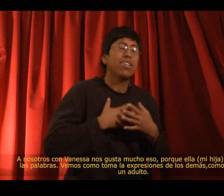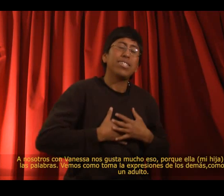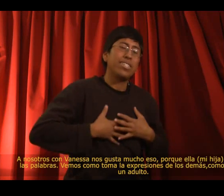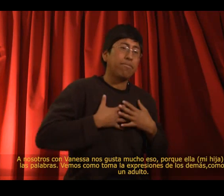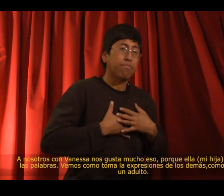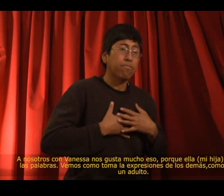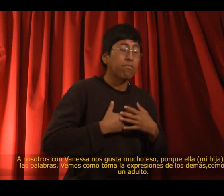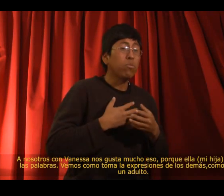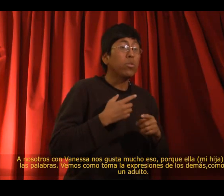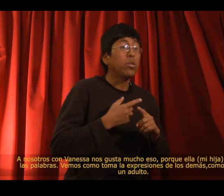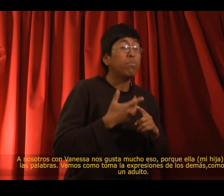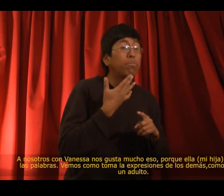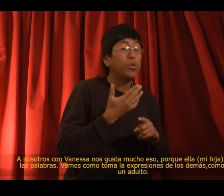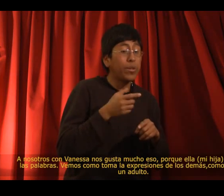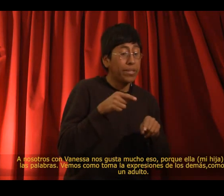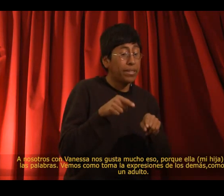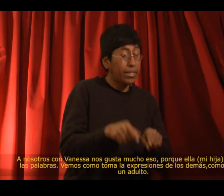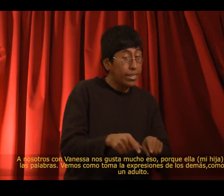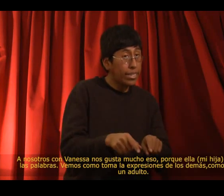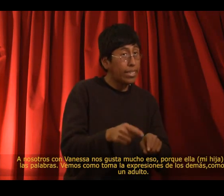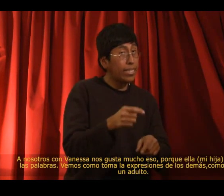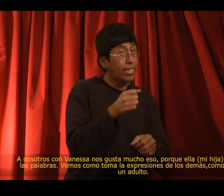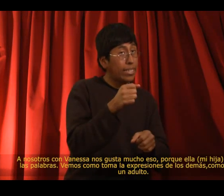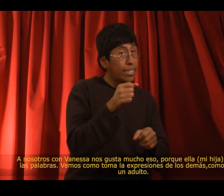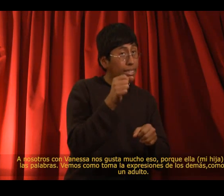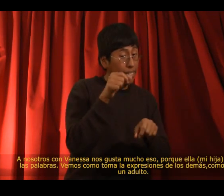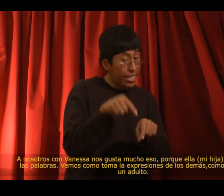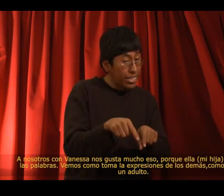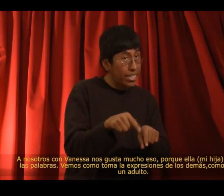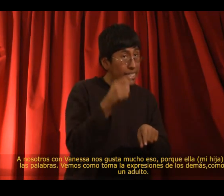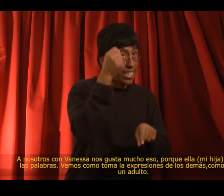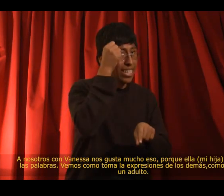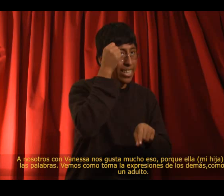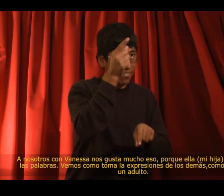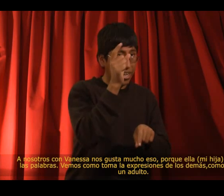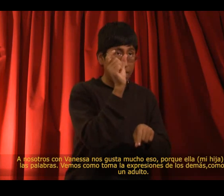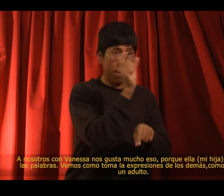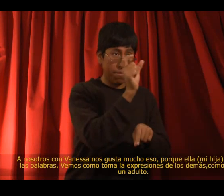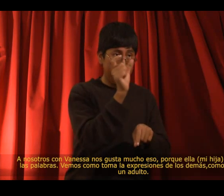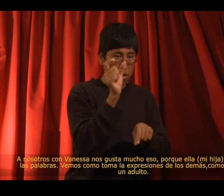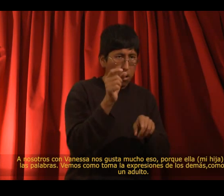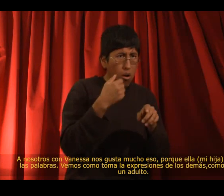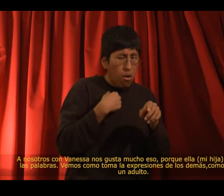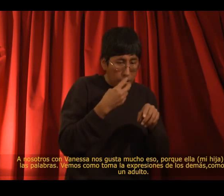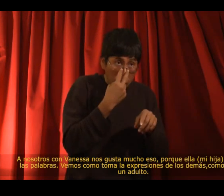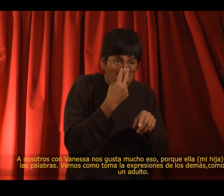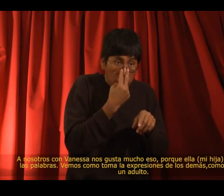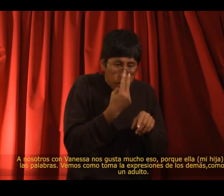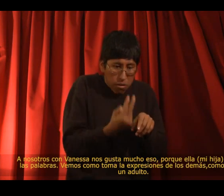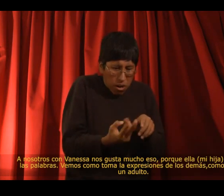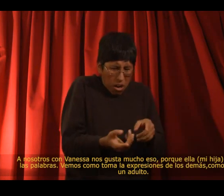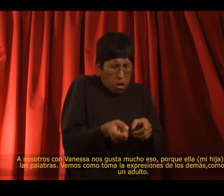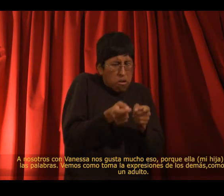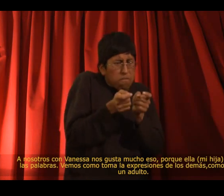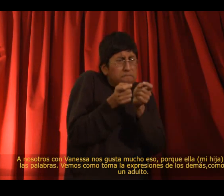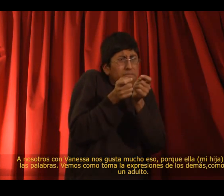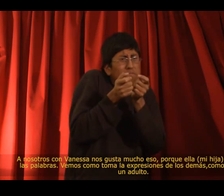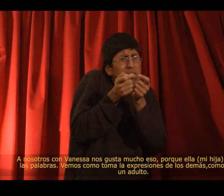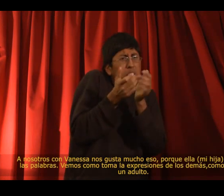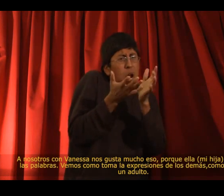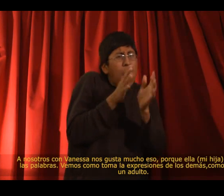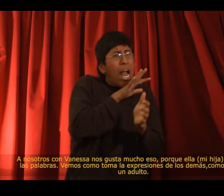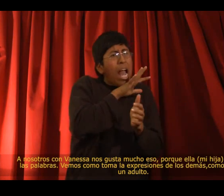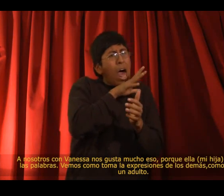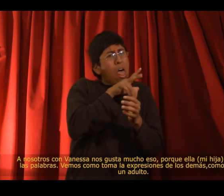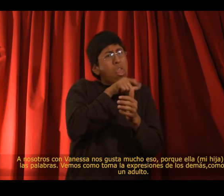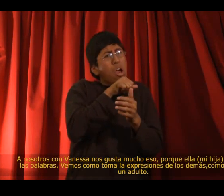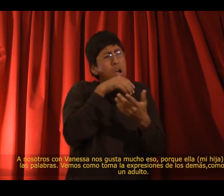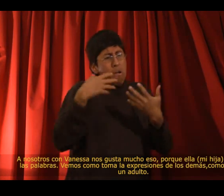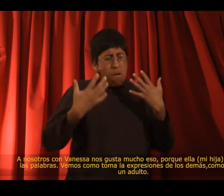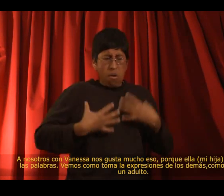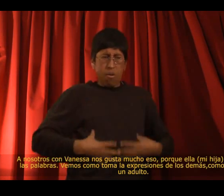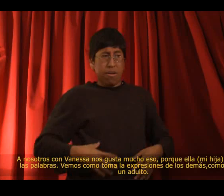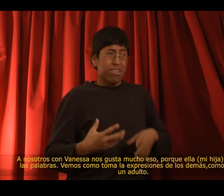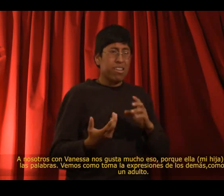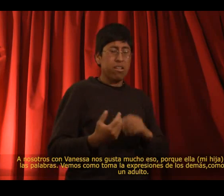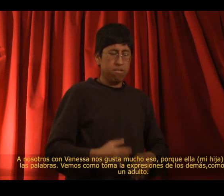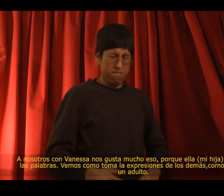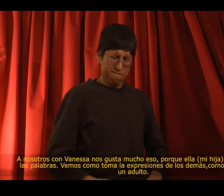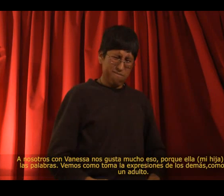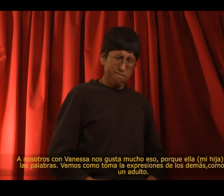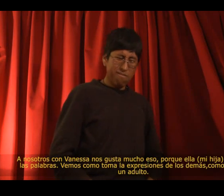Vanessa and I appreciate very much that our daughter knows sign language. She signs just like a deaf person.